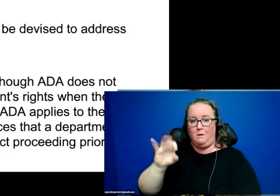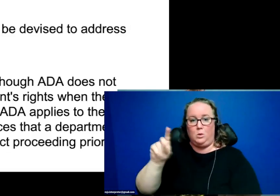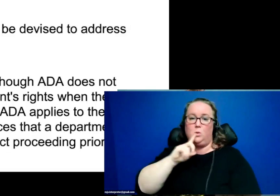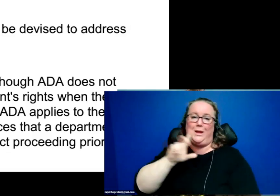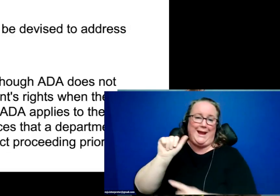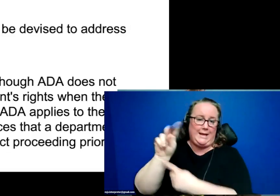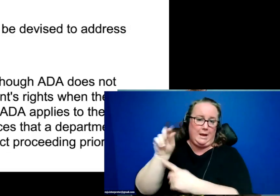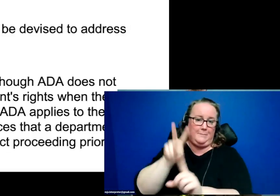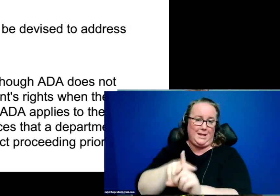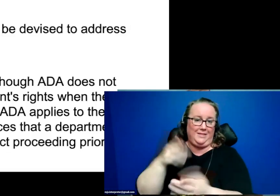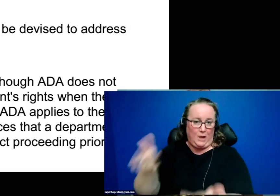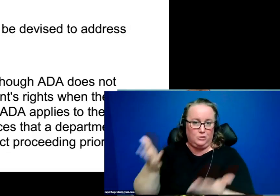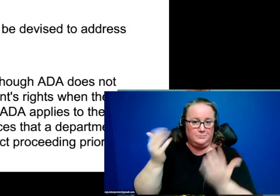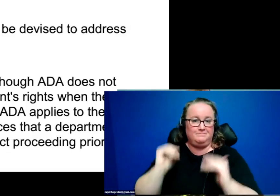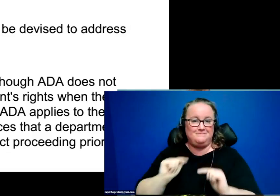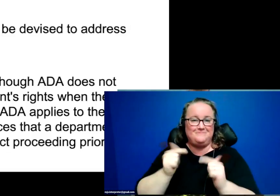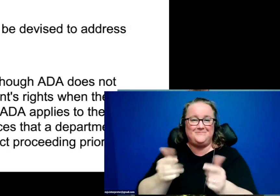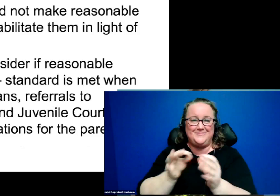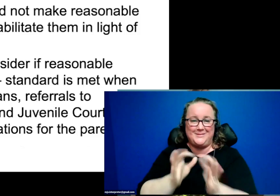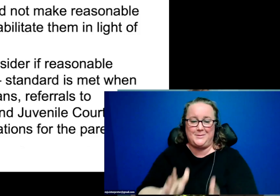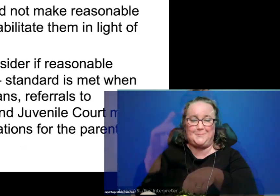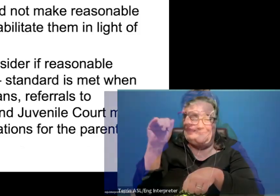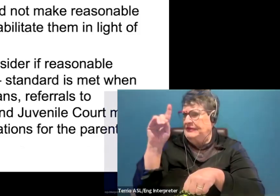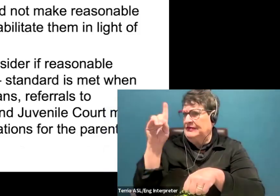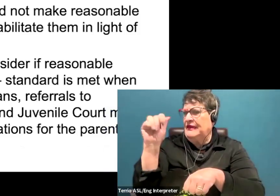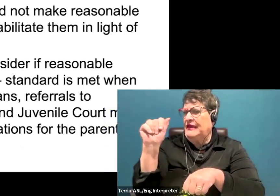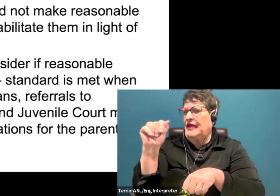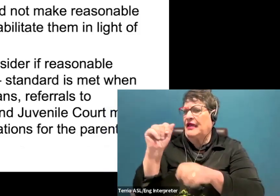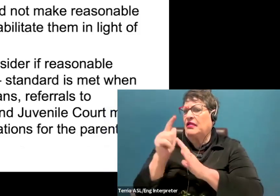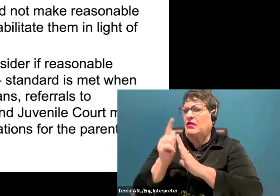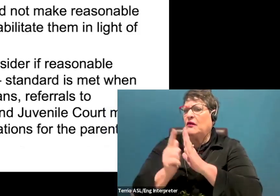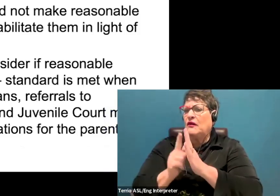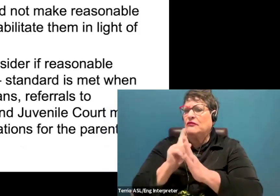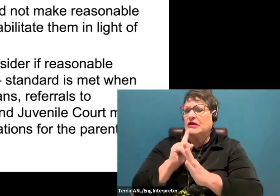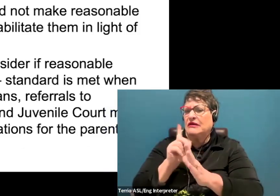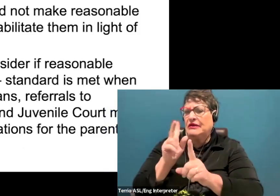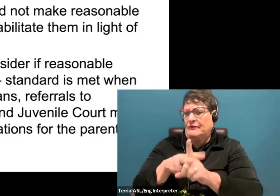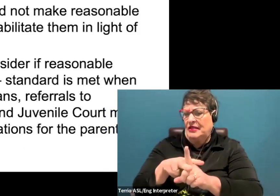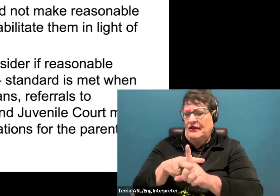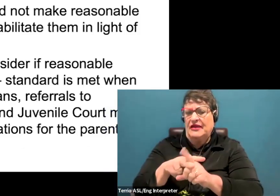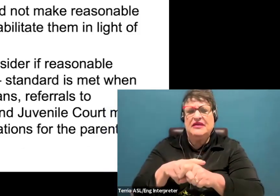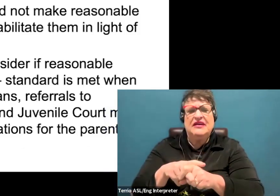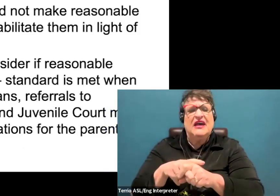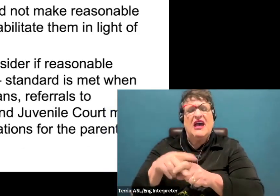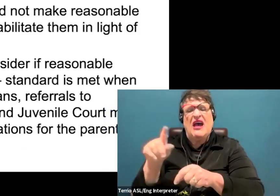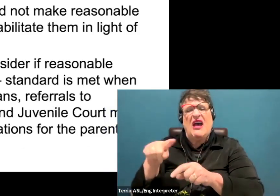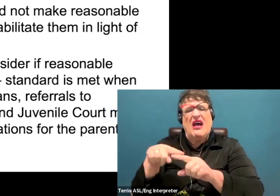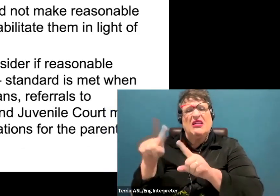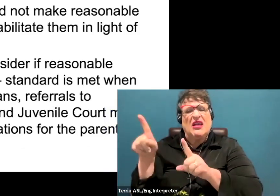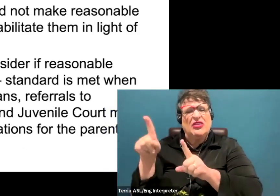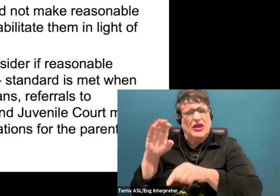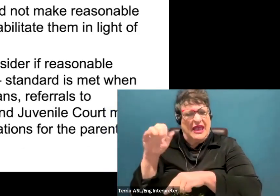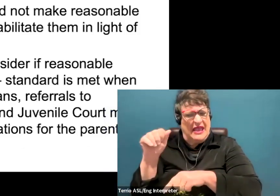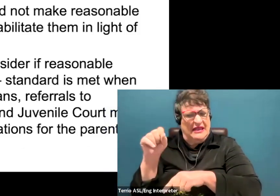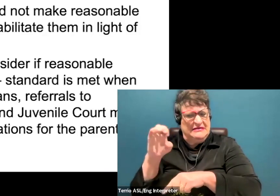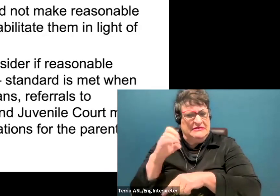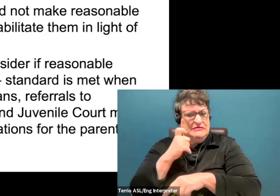Next slide. Another case out of Colorado that's a little more recent, involved a mother who had